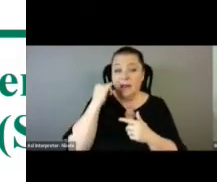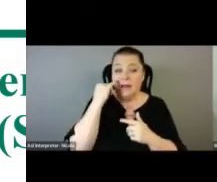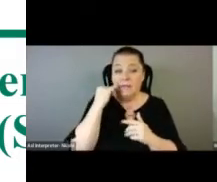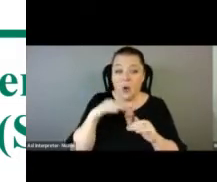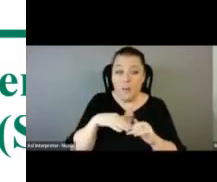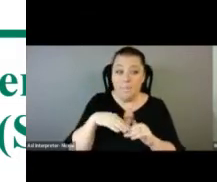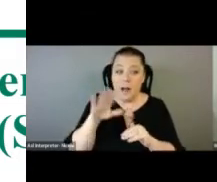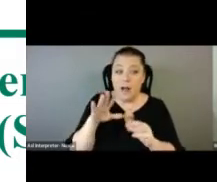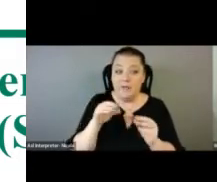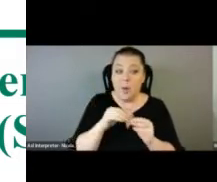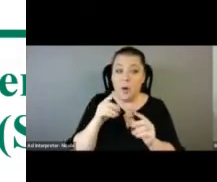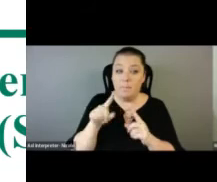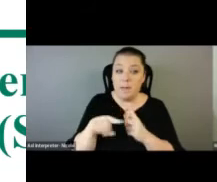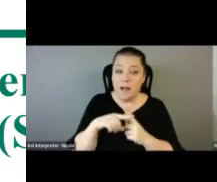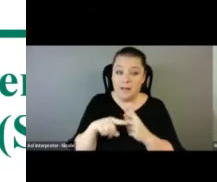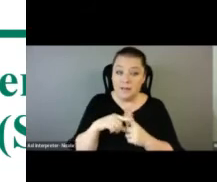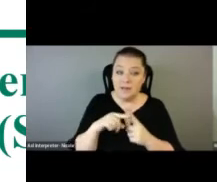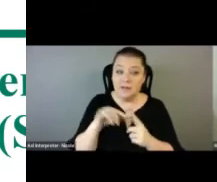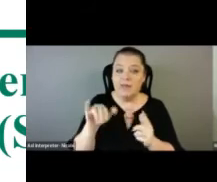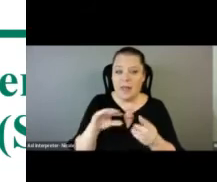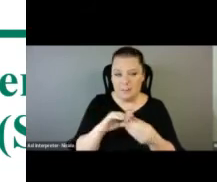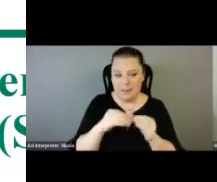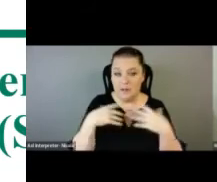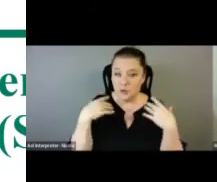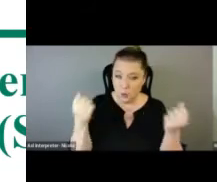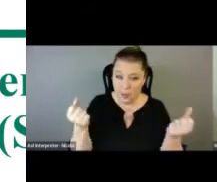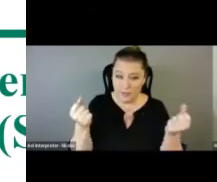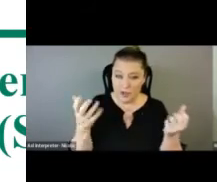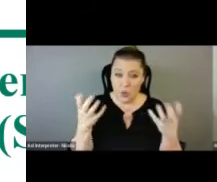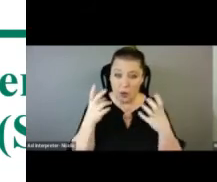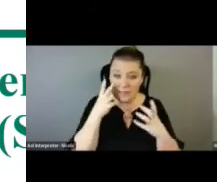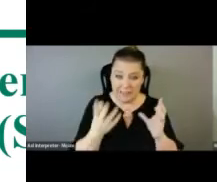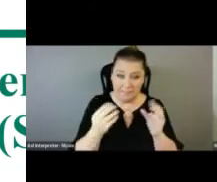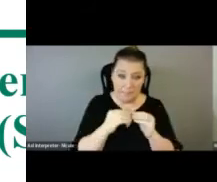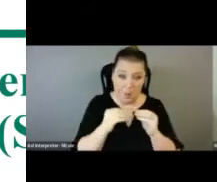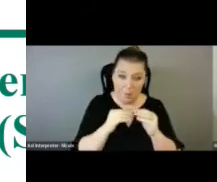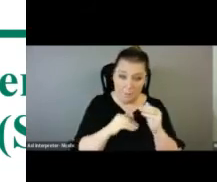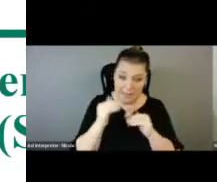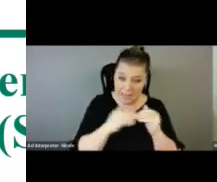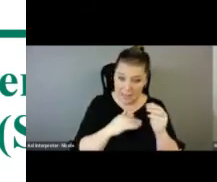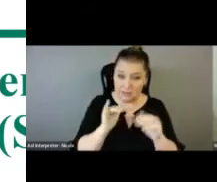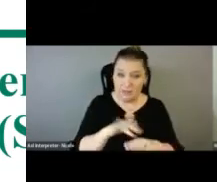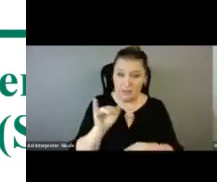positive, it means that their strengths and you would want to see the strengths built. So the